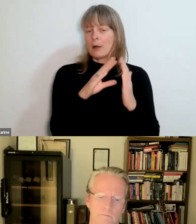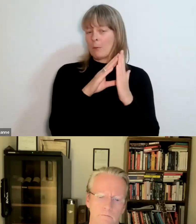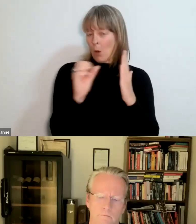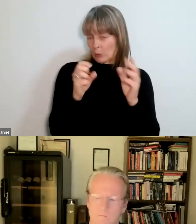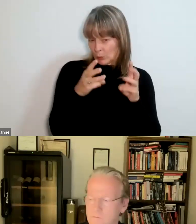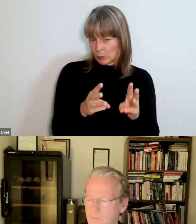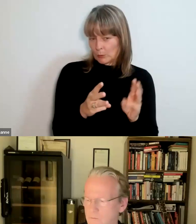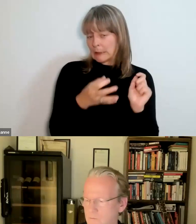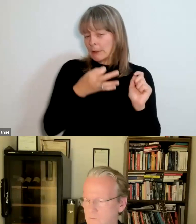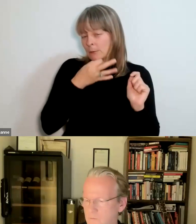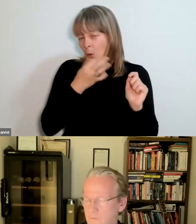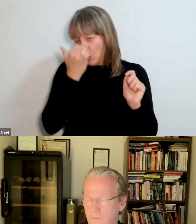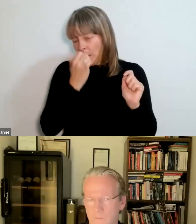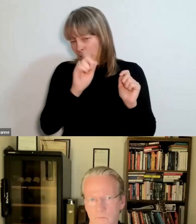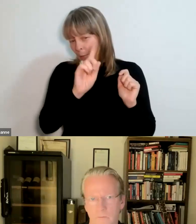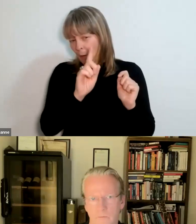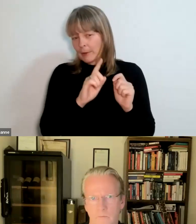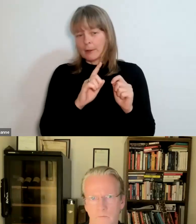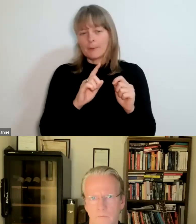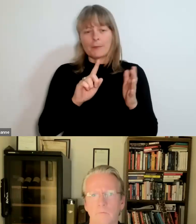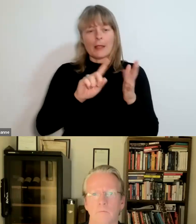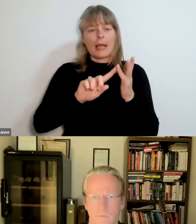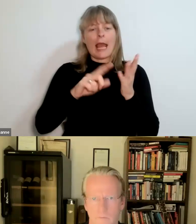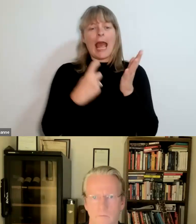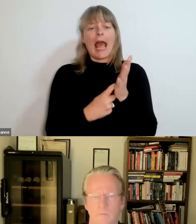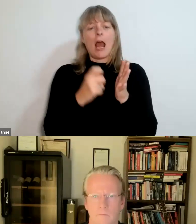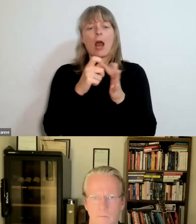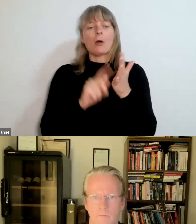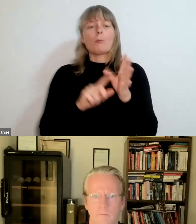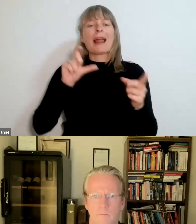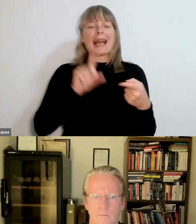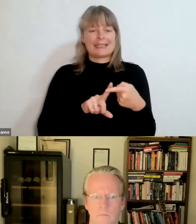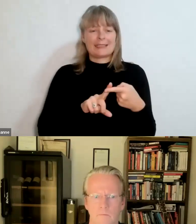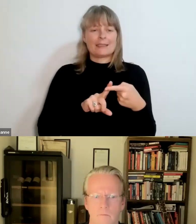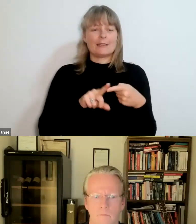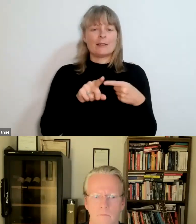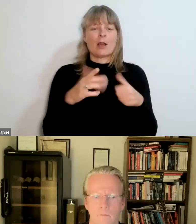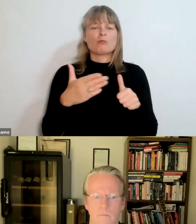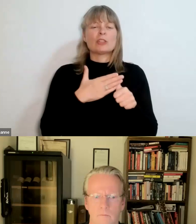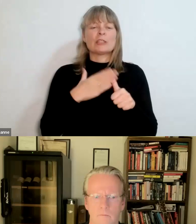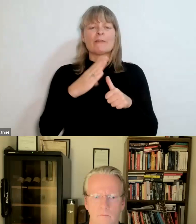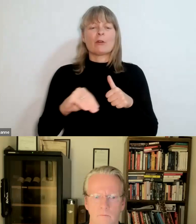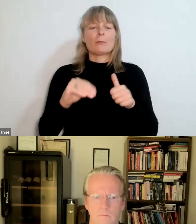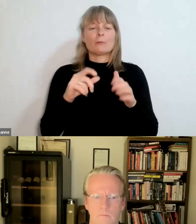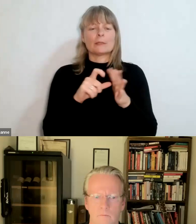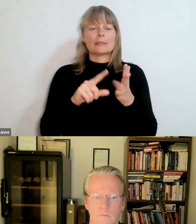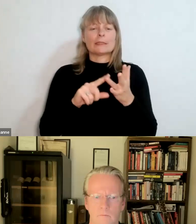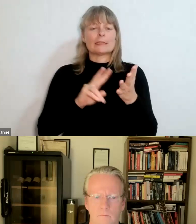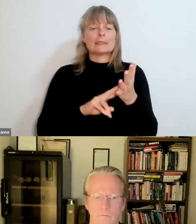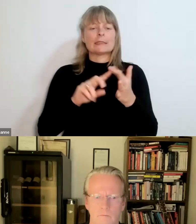might have nothing to do with what happens in the classroom. And I think one of the interesting models that is small and maybe not